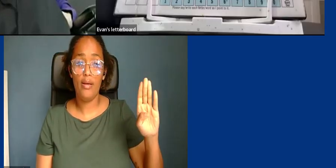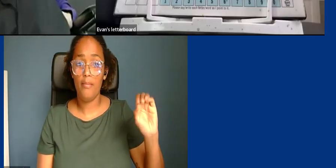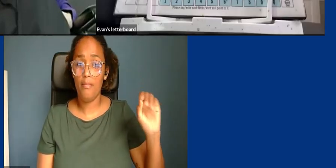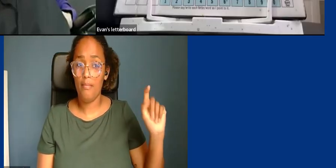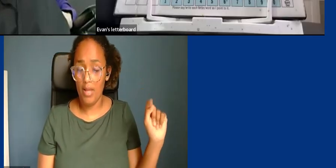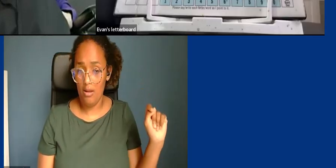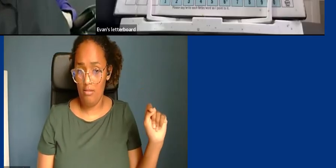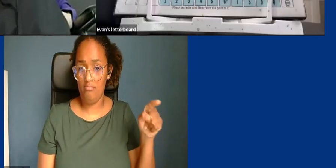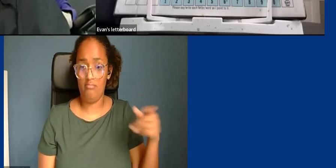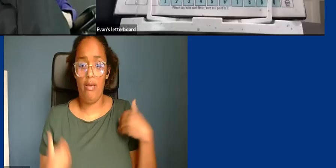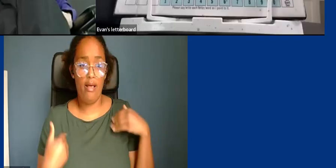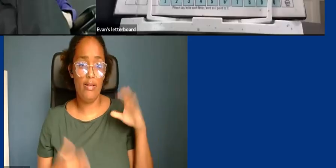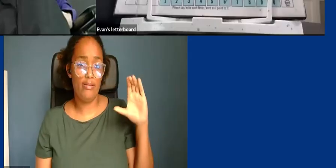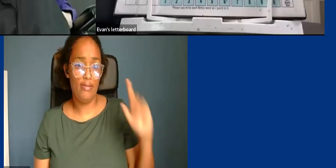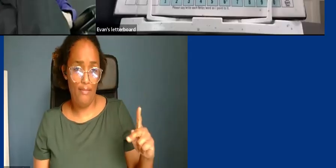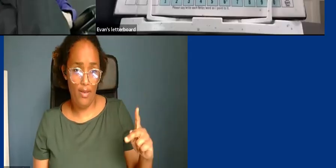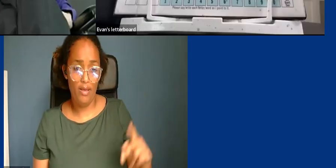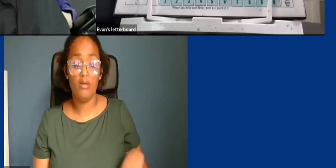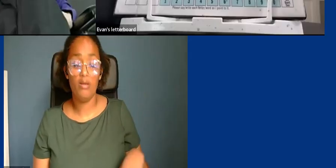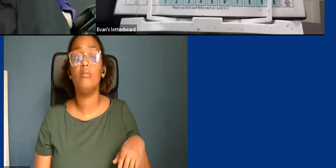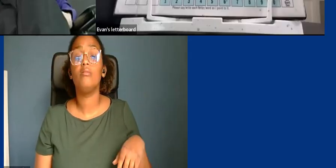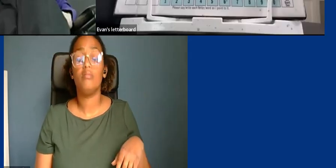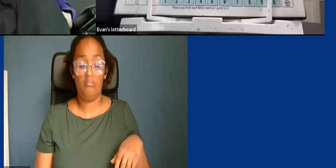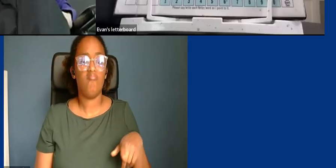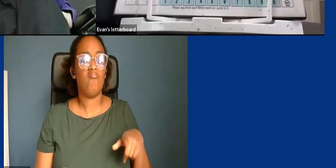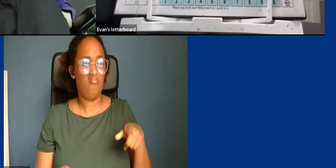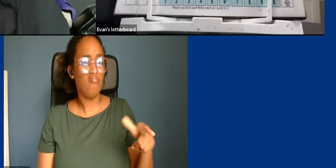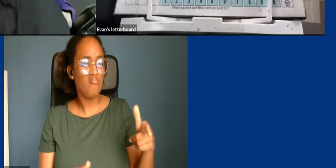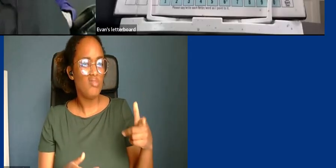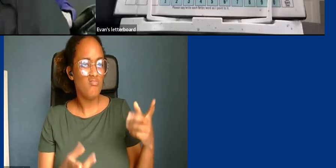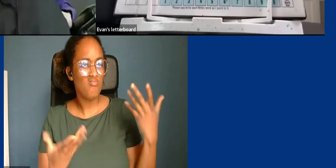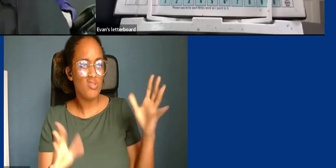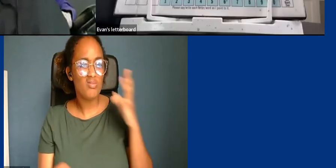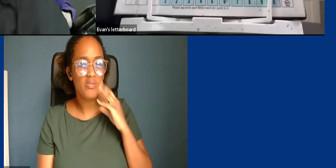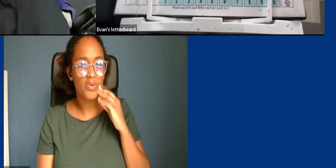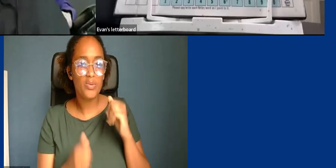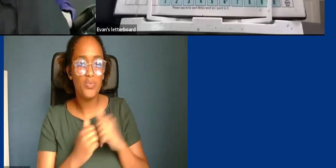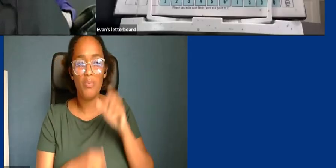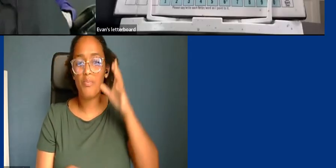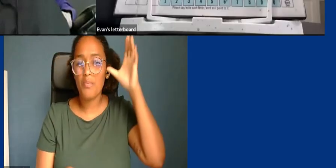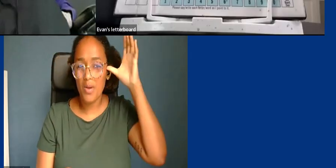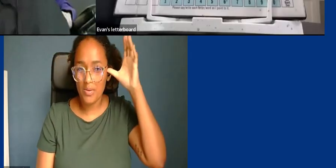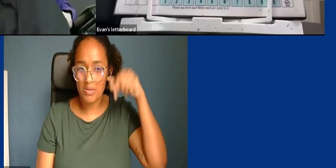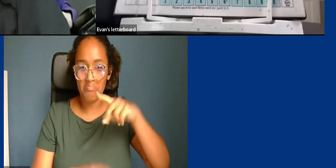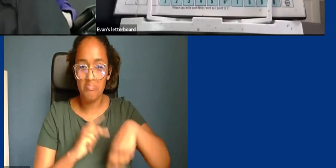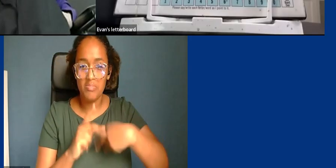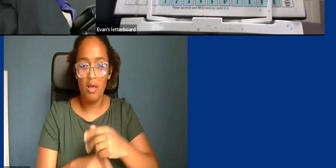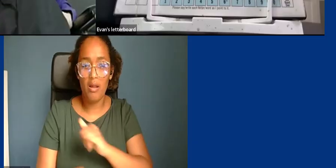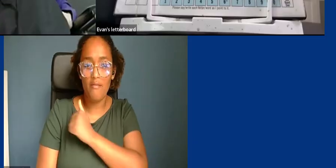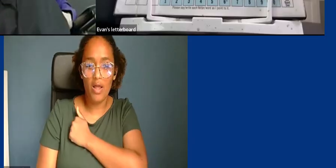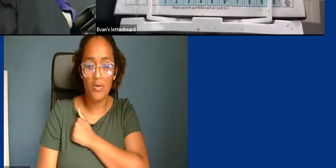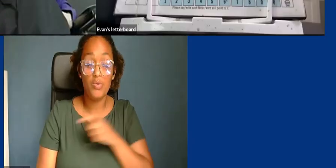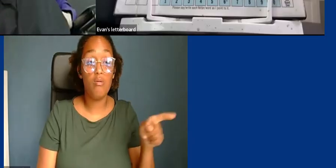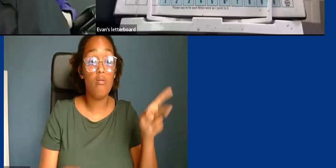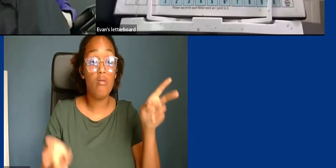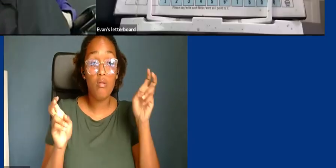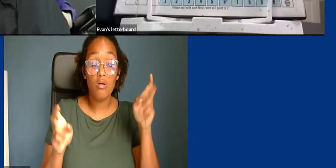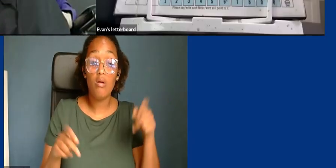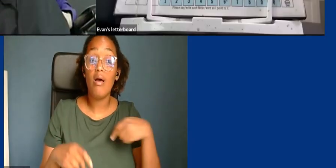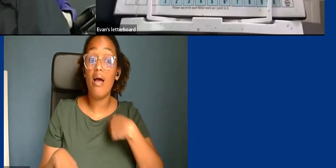from her well-meaning parents quote when i told them that someday i wanted to be a wife and mother they